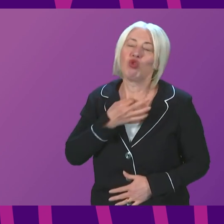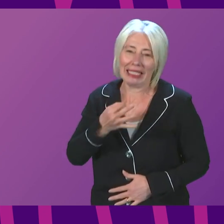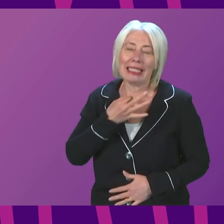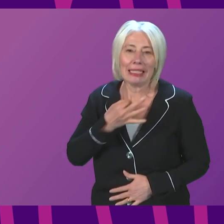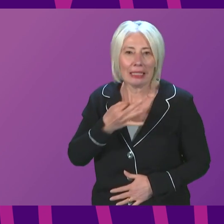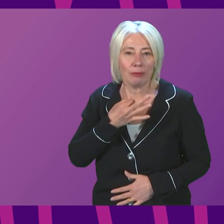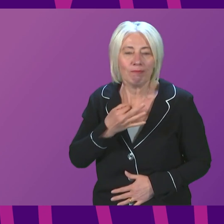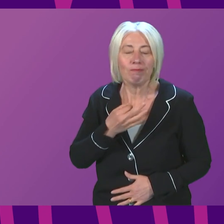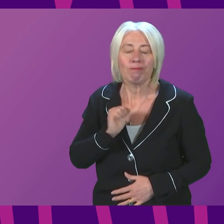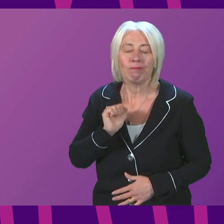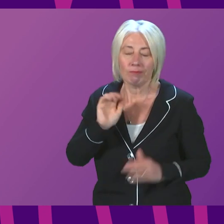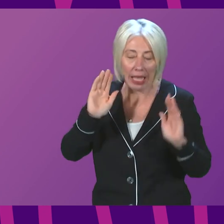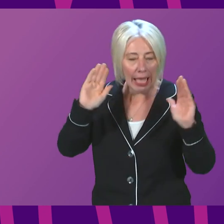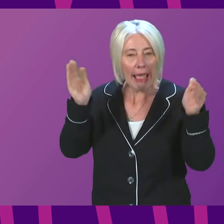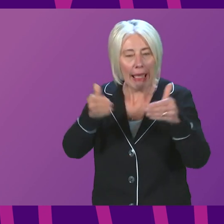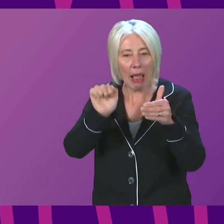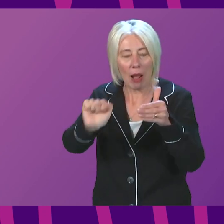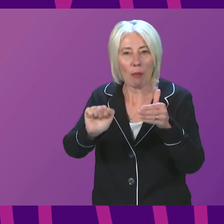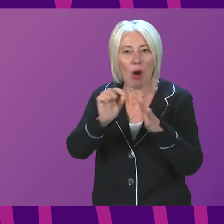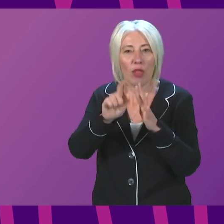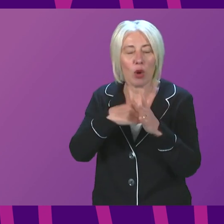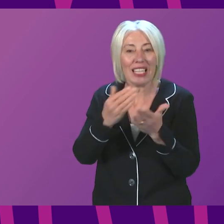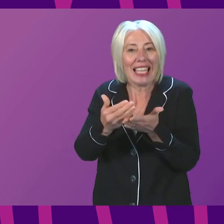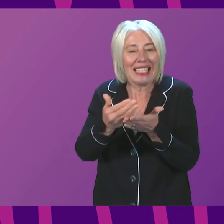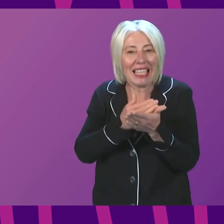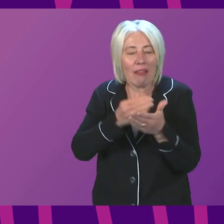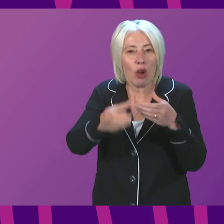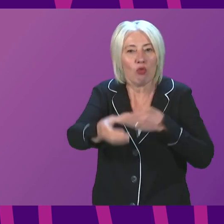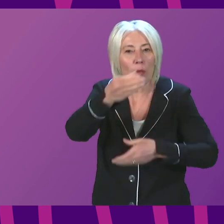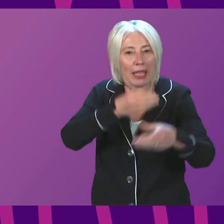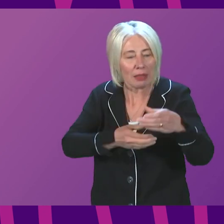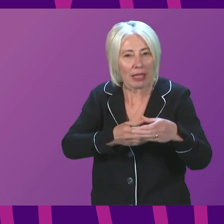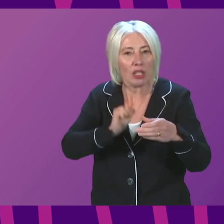The clear focus of the project remains the safe and efficient replacement of infrastructure